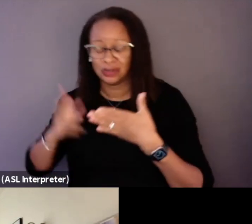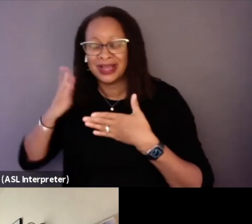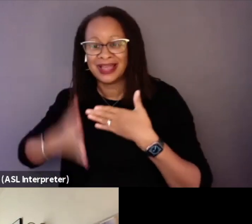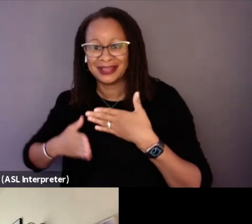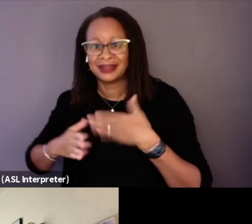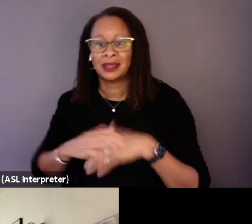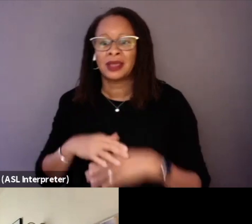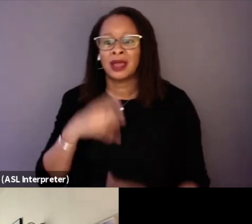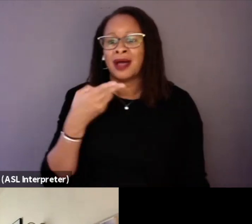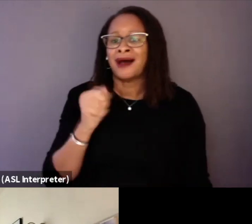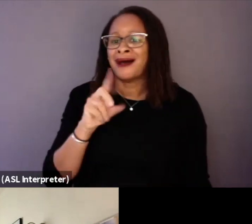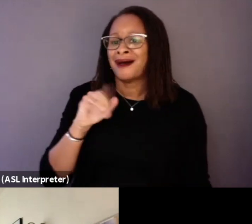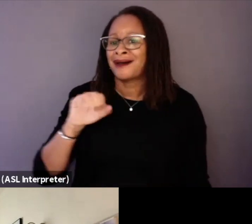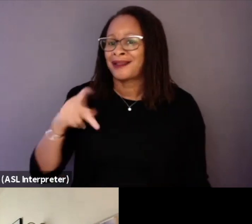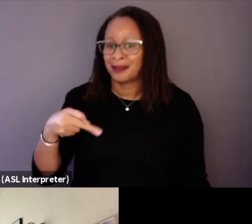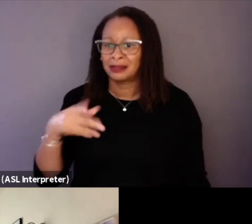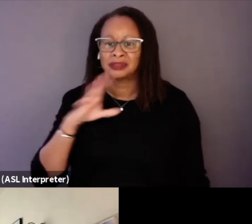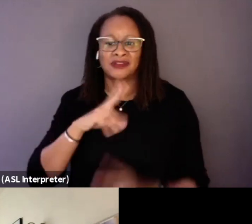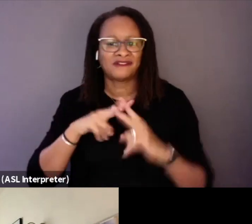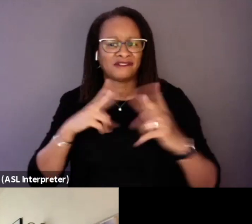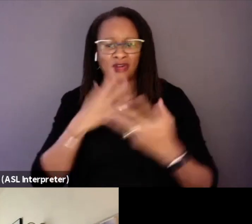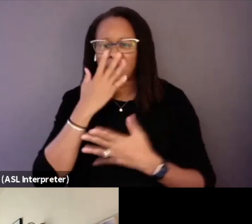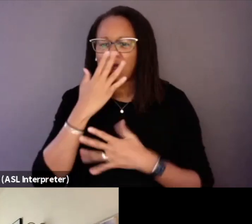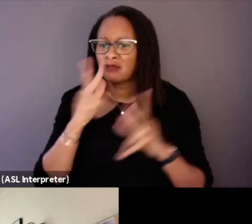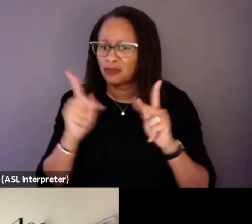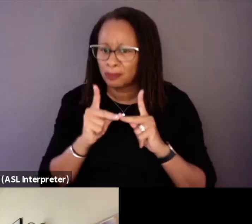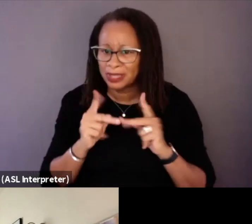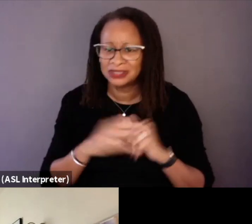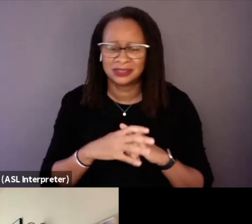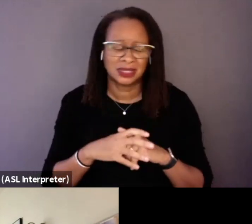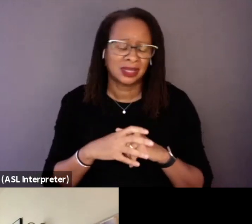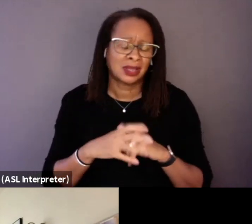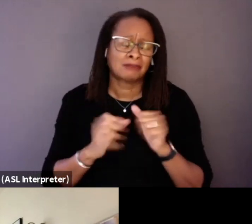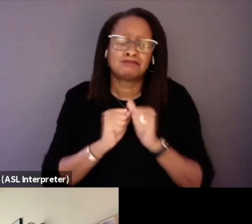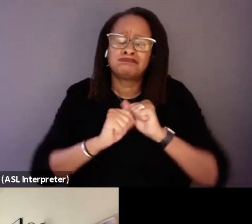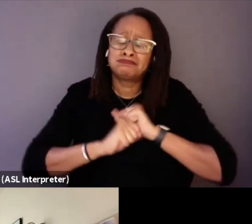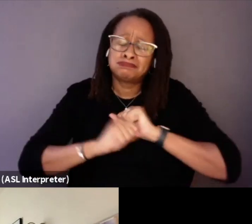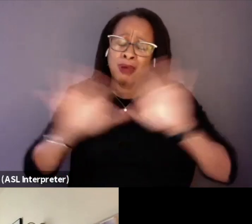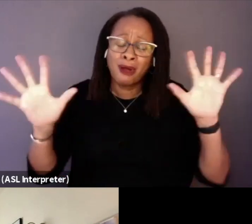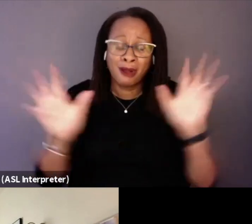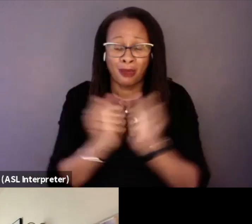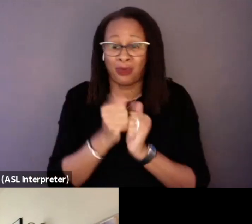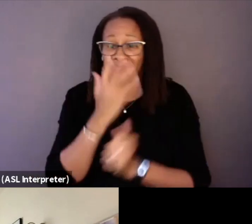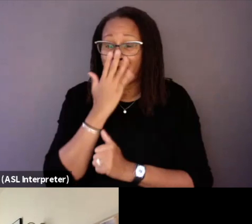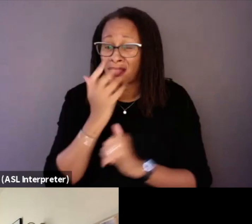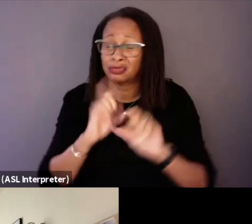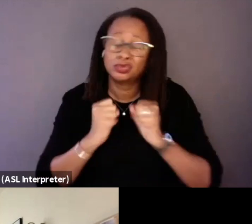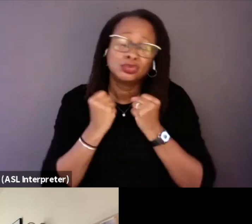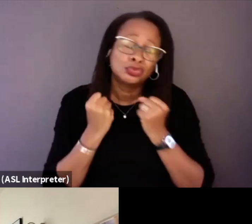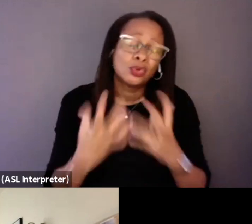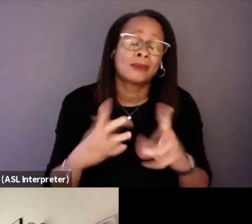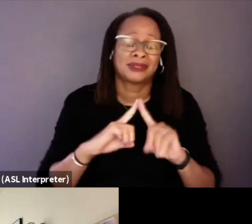is one of the most colorful places you'll see in this world. It bursts with color and it was gorgeous and beautiful,